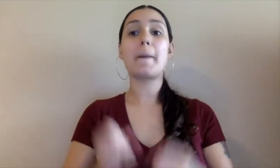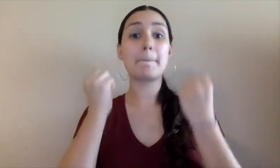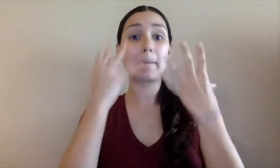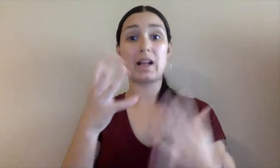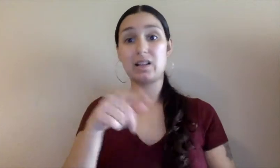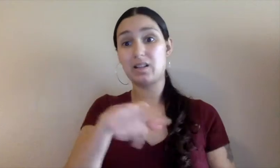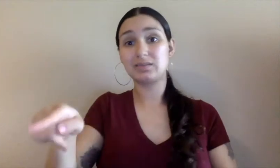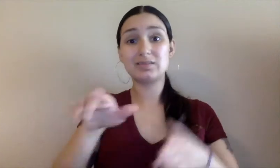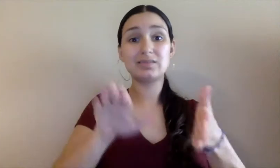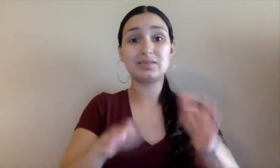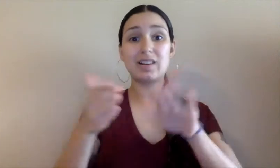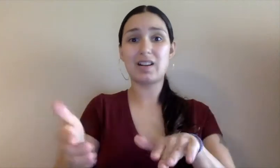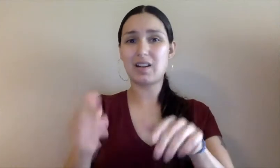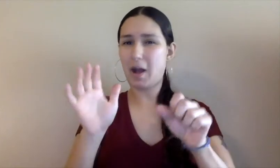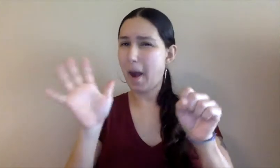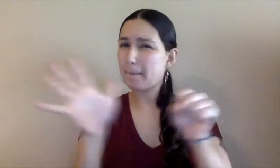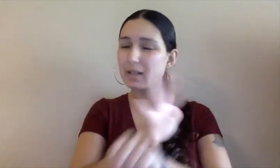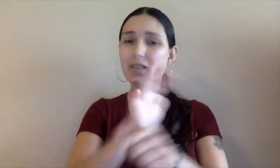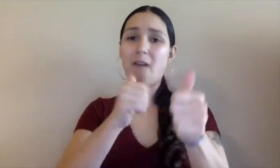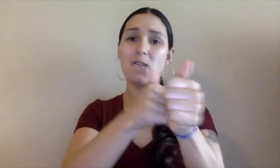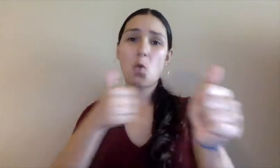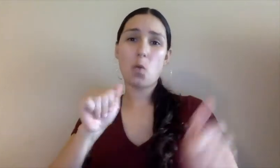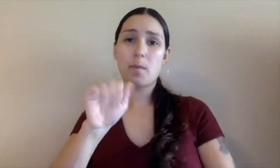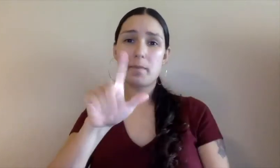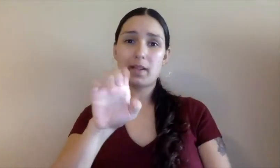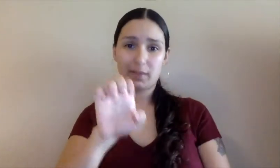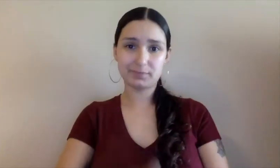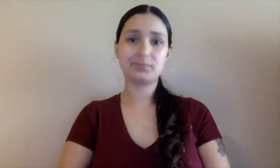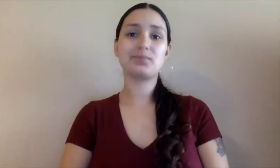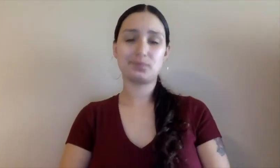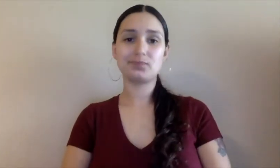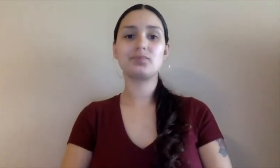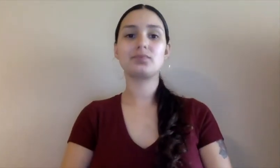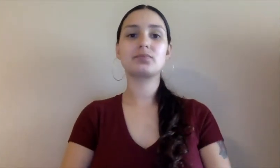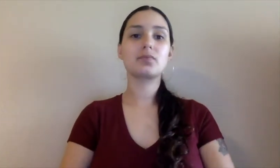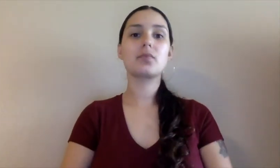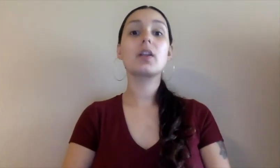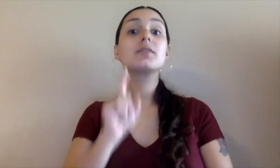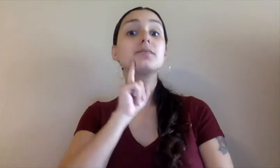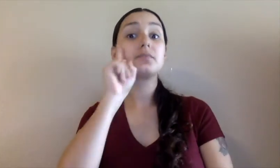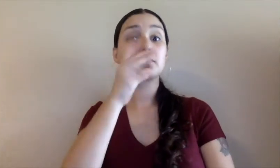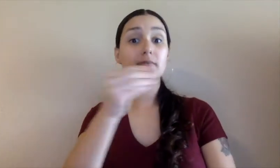Many of these deaths were completely avoidable.